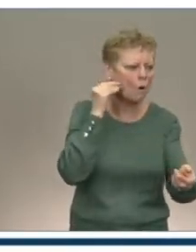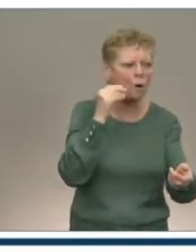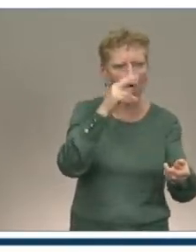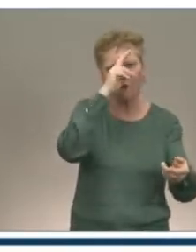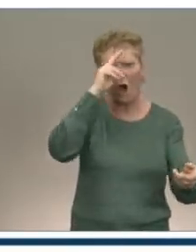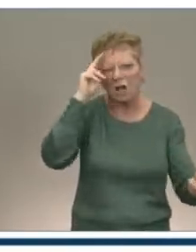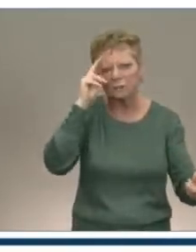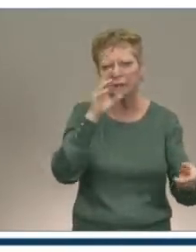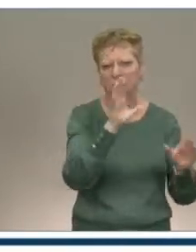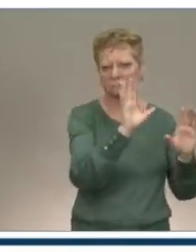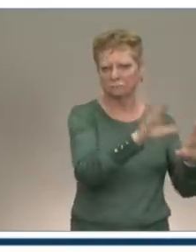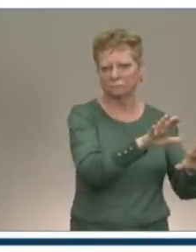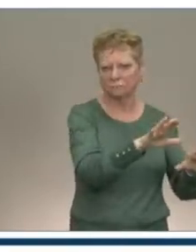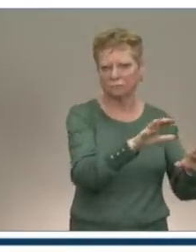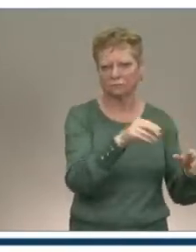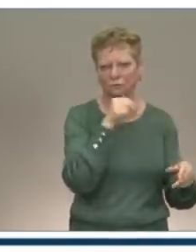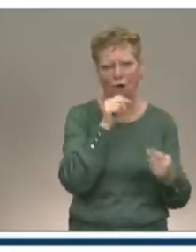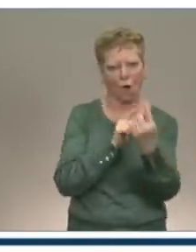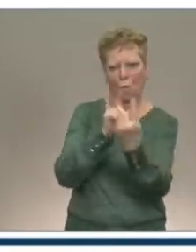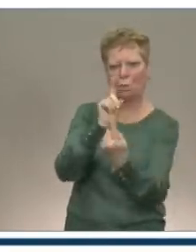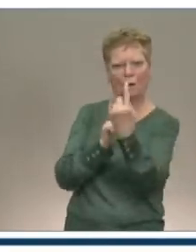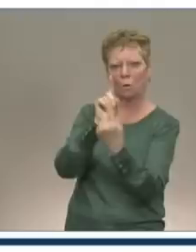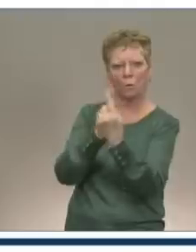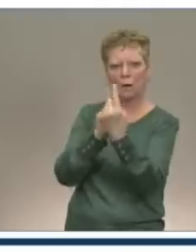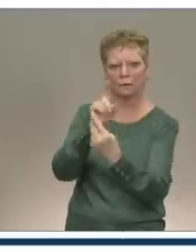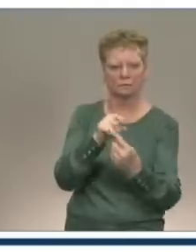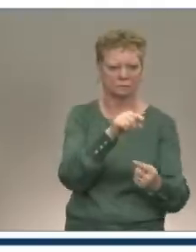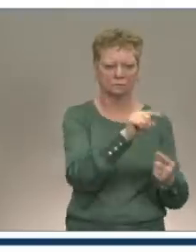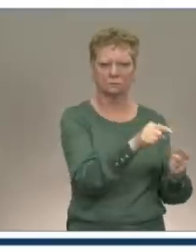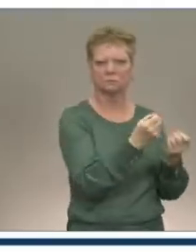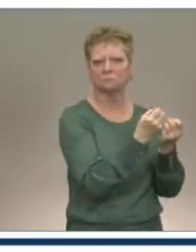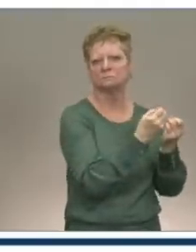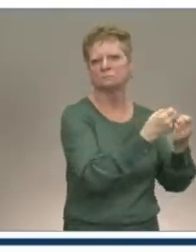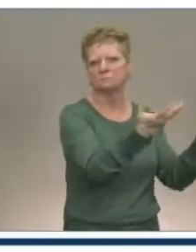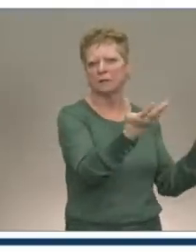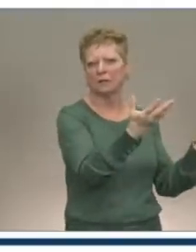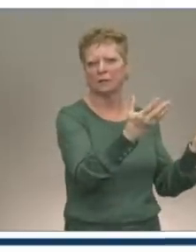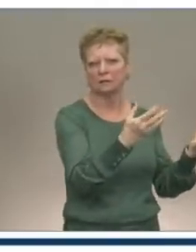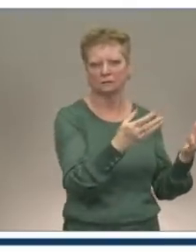not just about one-on-one care there's you know there's a chance to to expose lots of other people